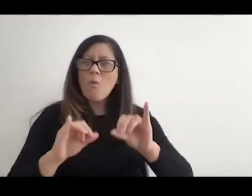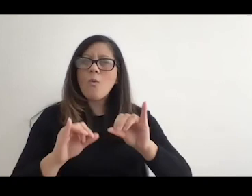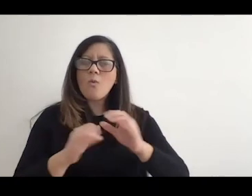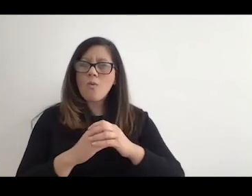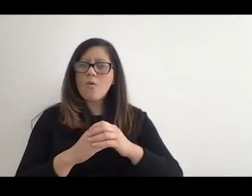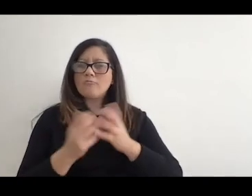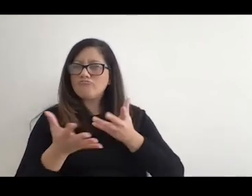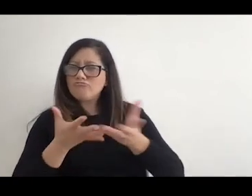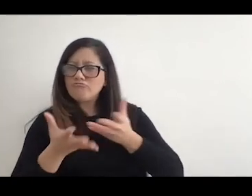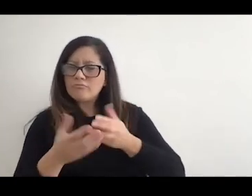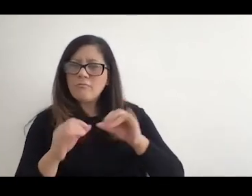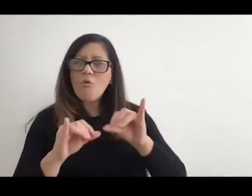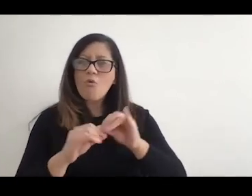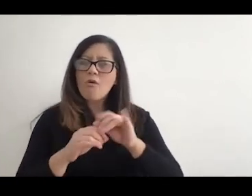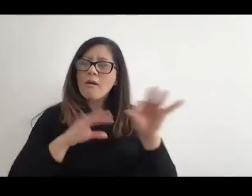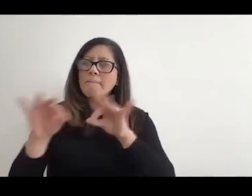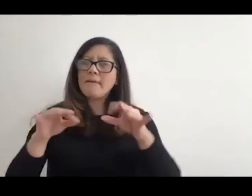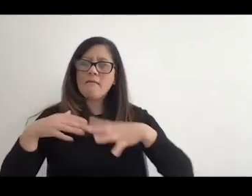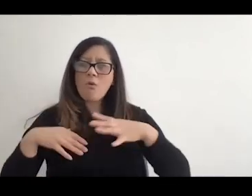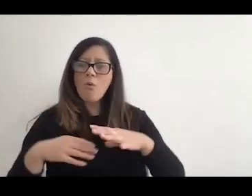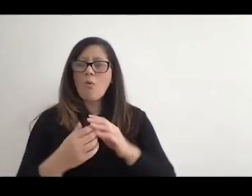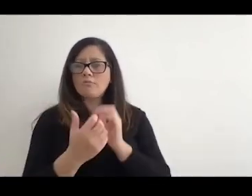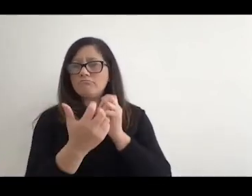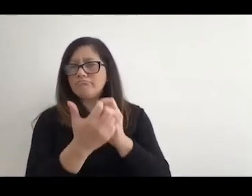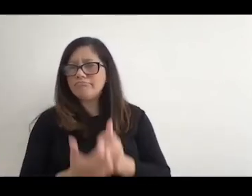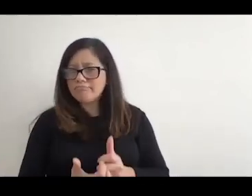You won't make the mistake of not knowing what to say, how to say it.